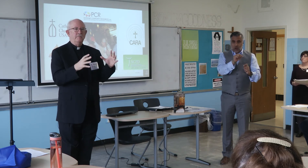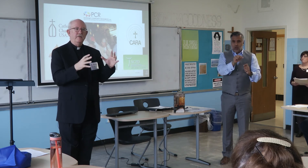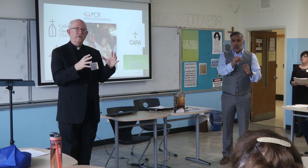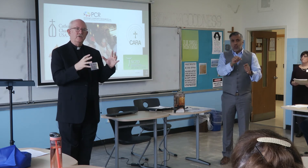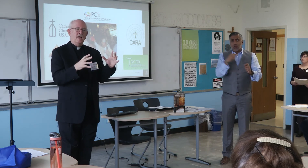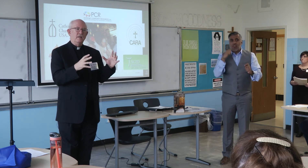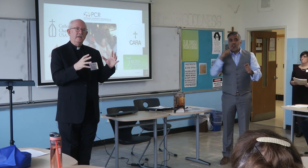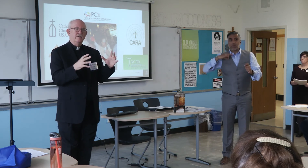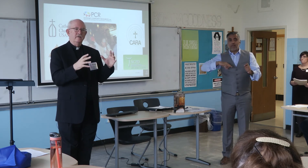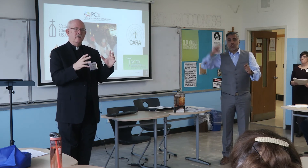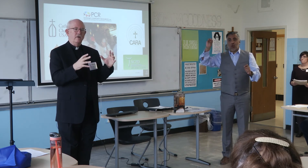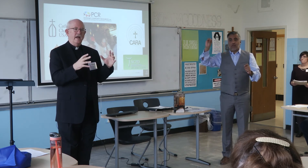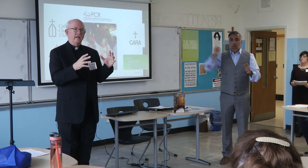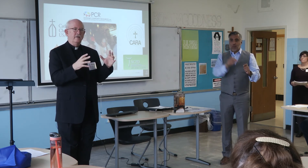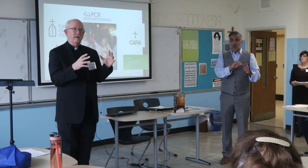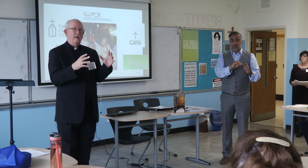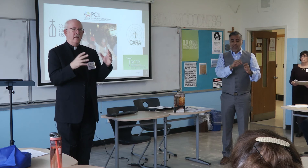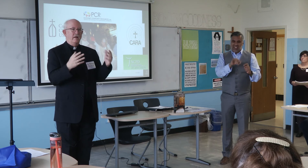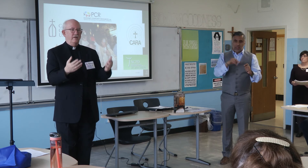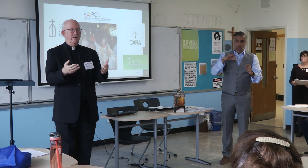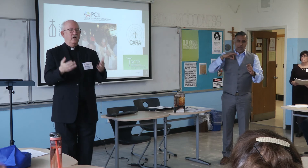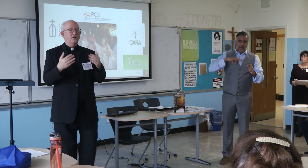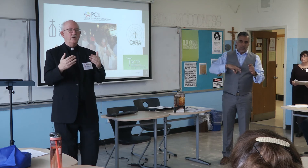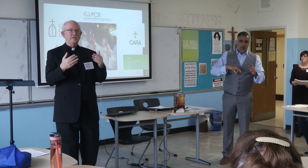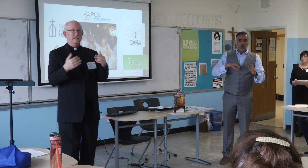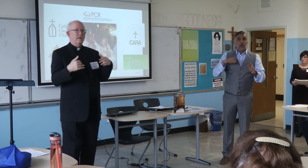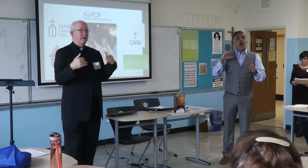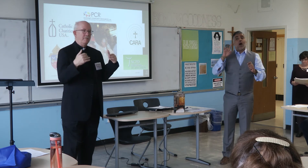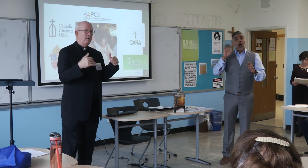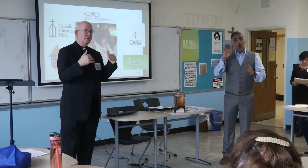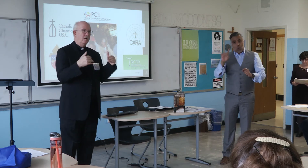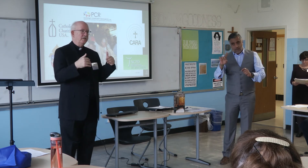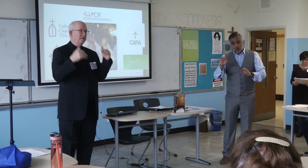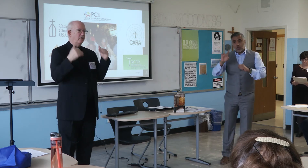beneficial element on that end. The contrast is parish closings are a